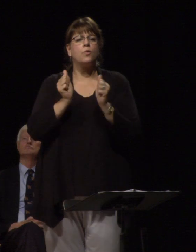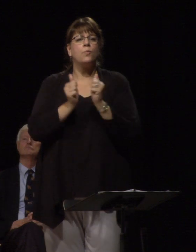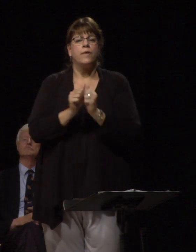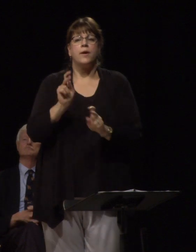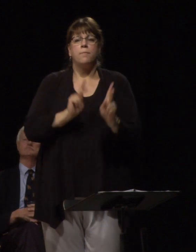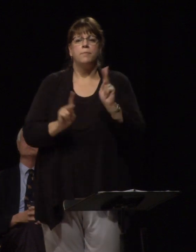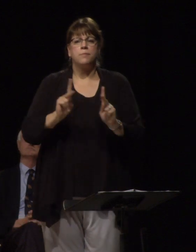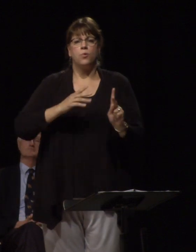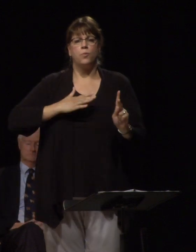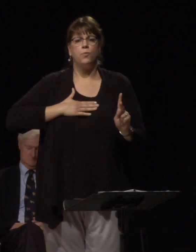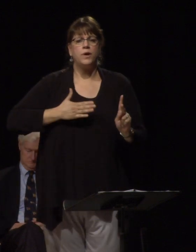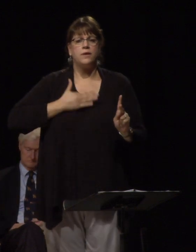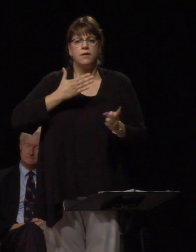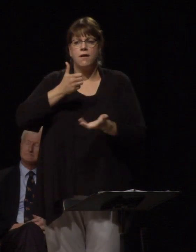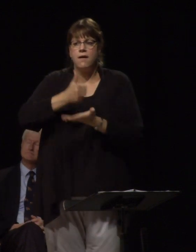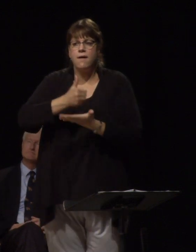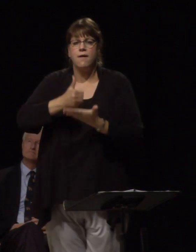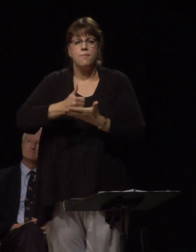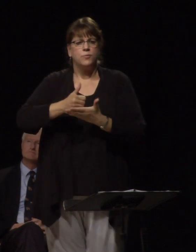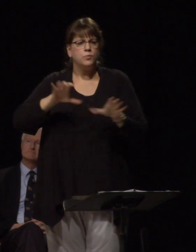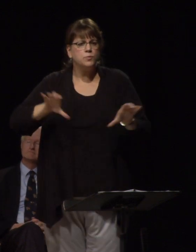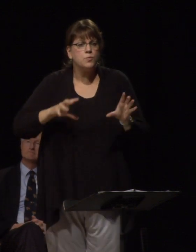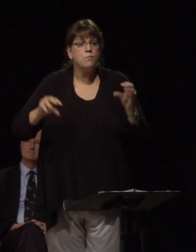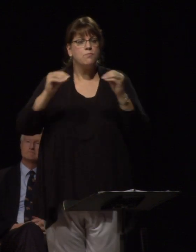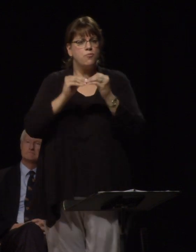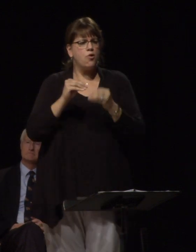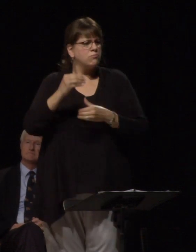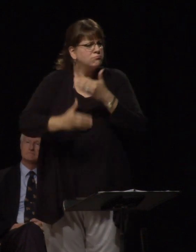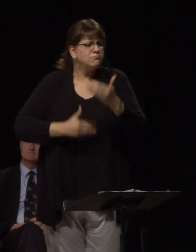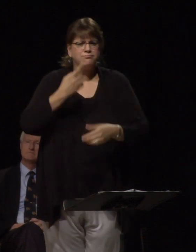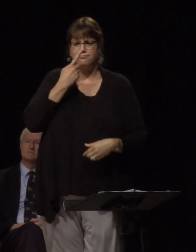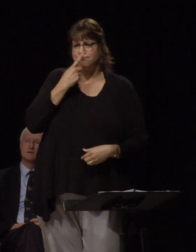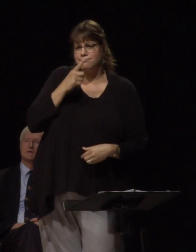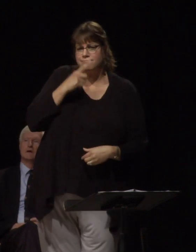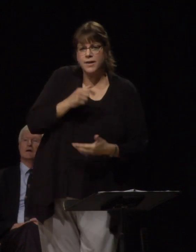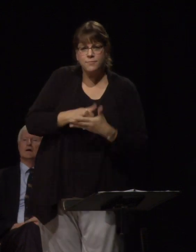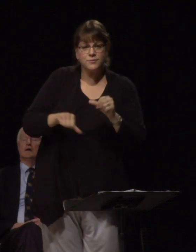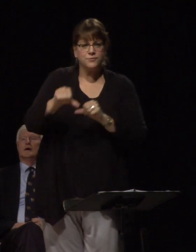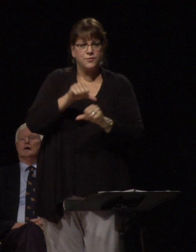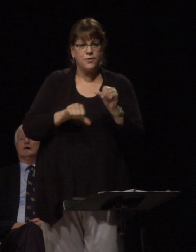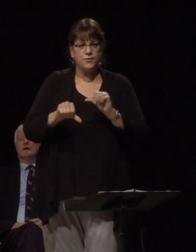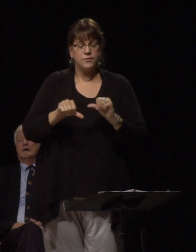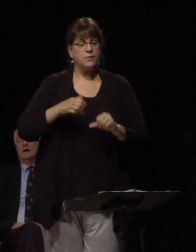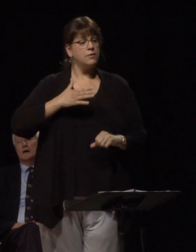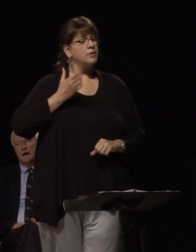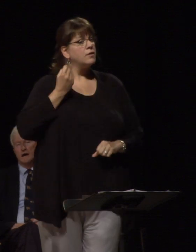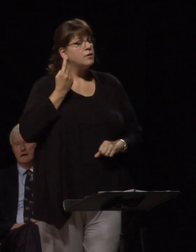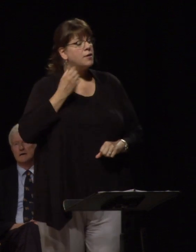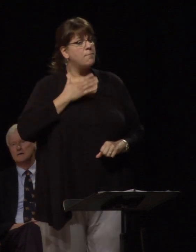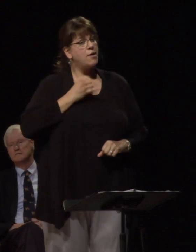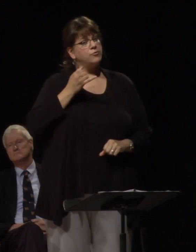OTHER IN THE JOBS THEY DO. I HAVE THE OPPORTUNITY IN MY JOB TO WORK WITH STAFF FROM MANY